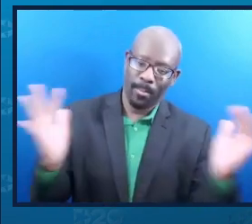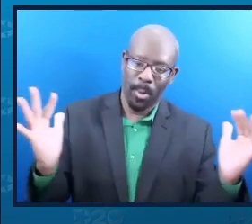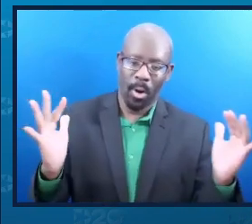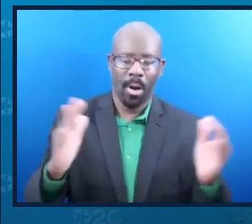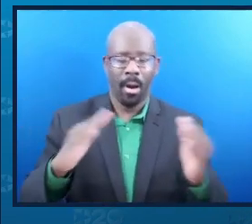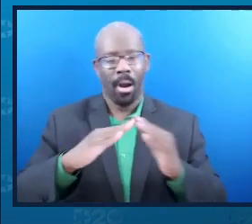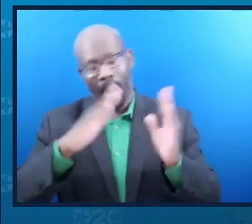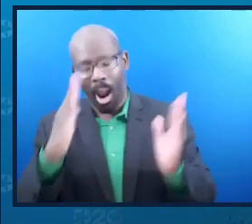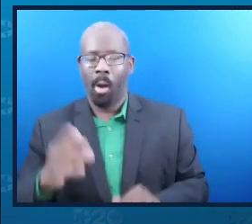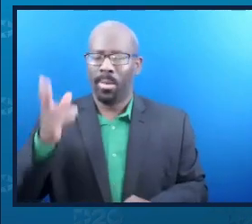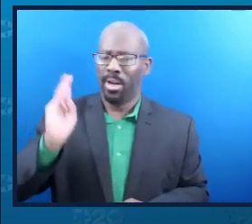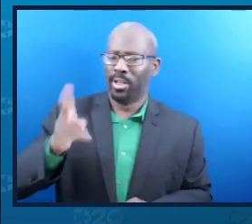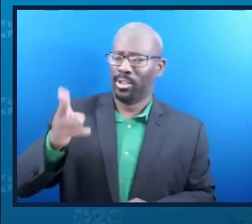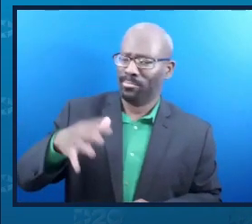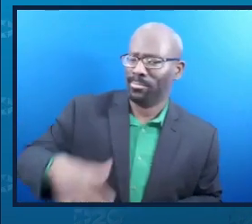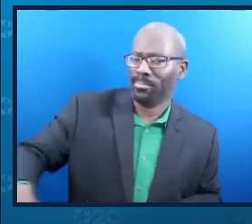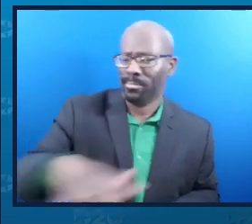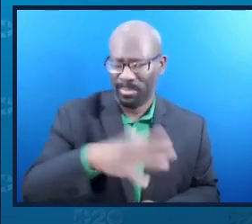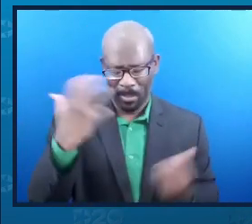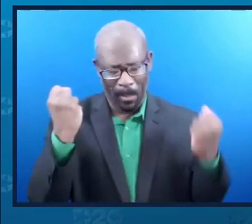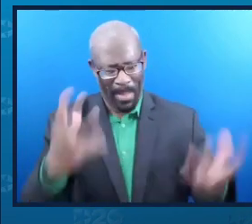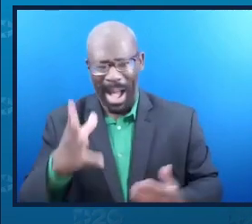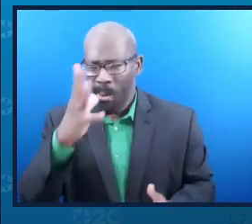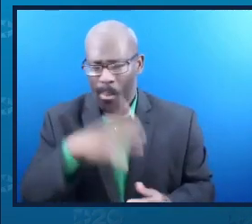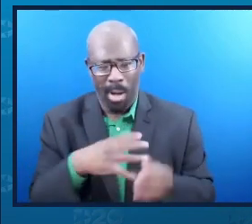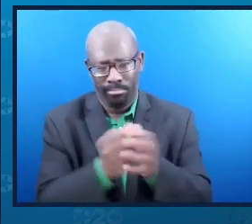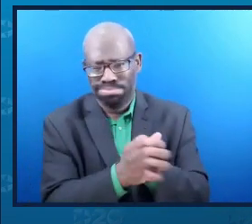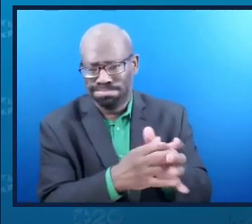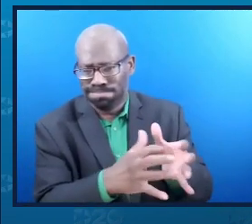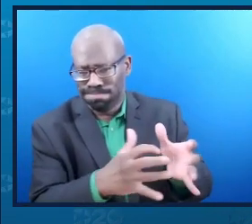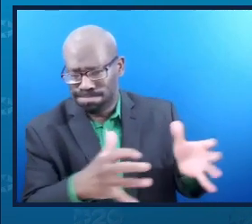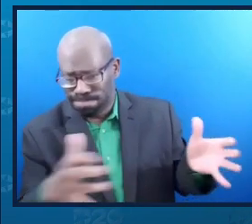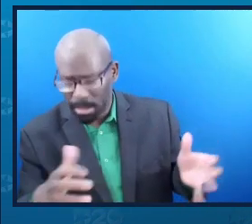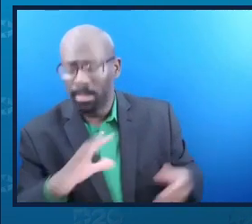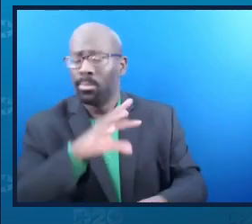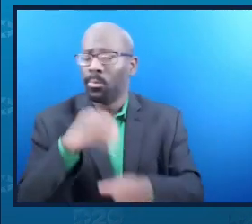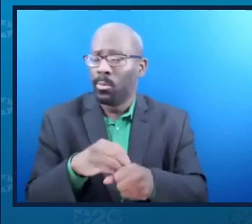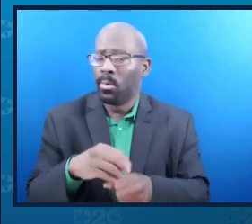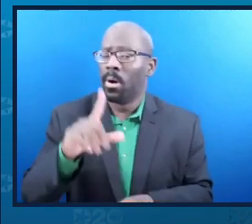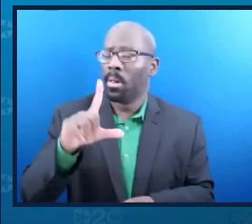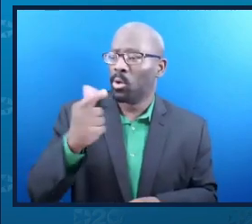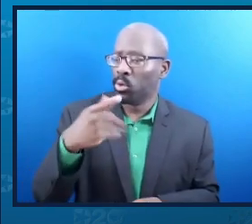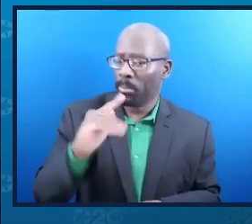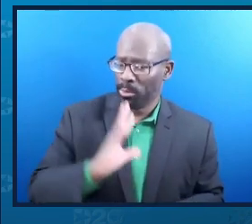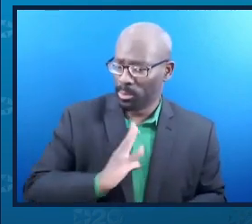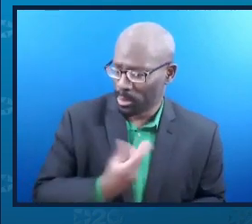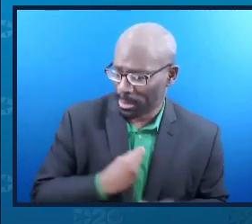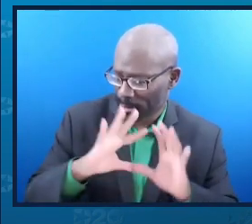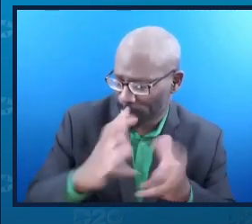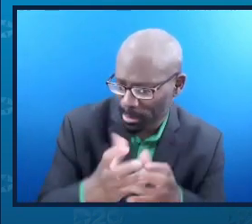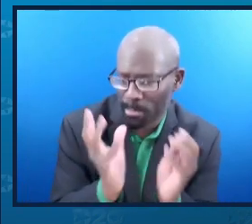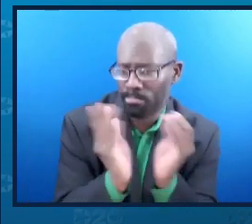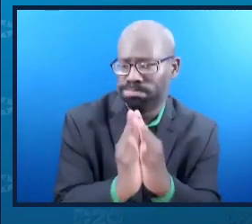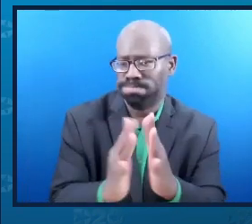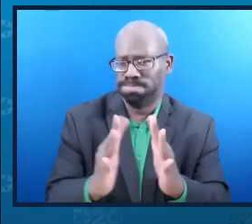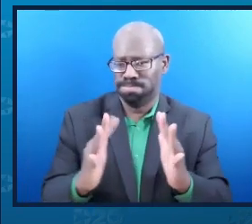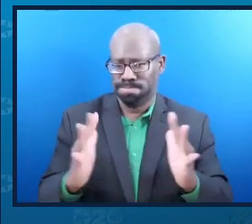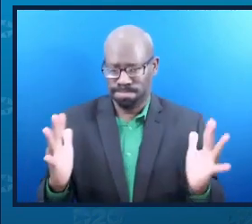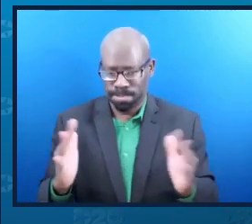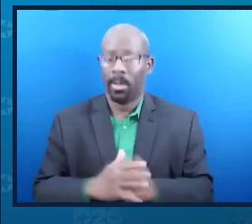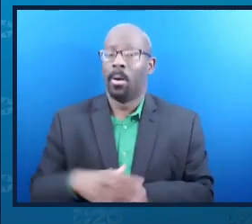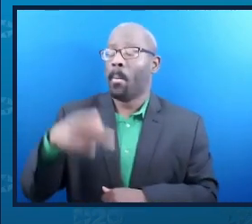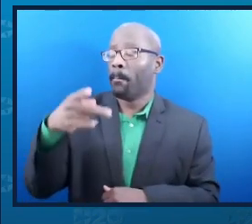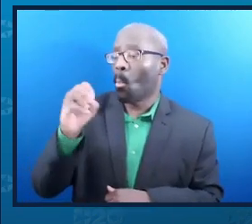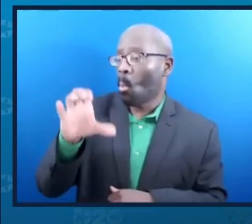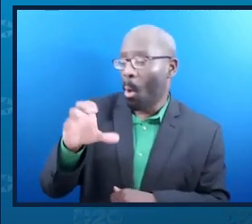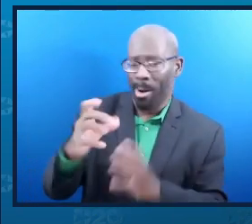MORE THAN 60% WOMEN PEOPLE OF